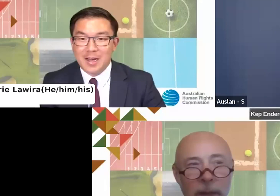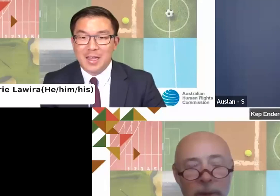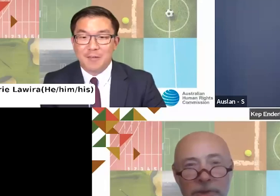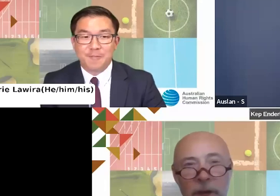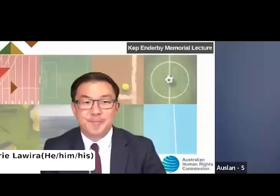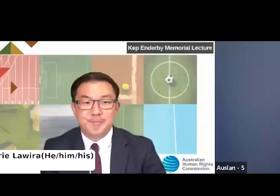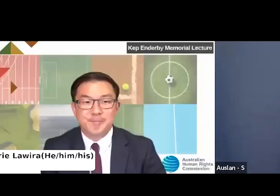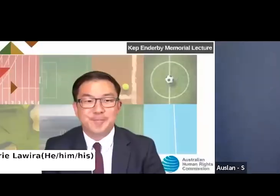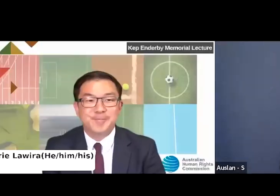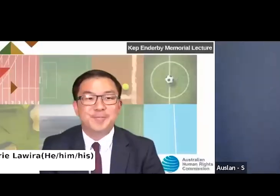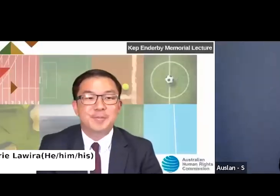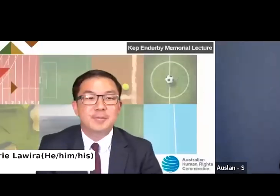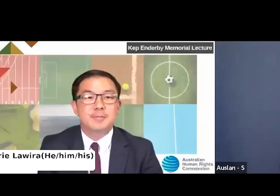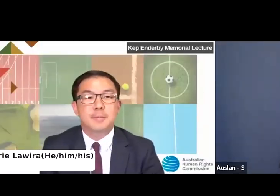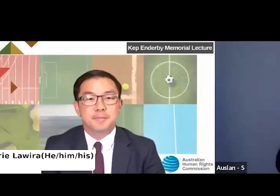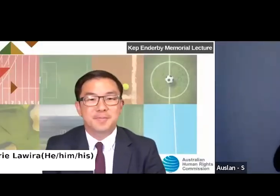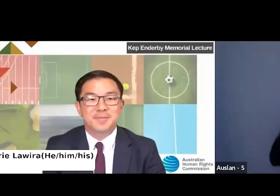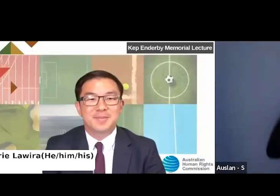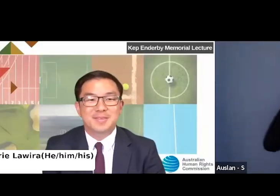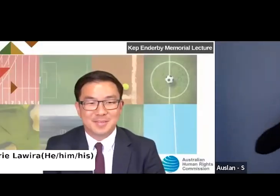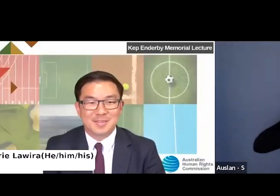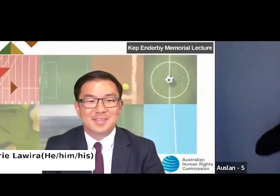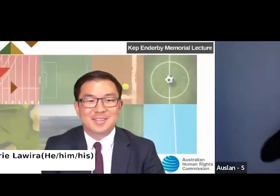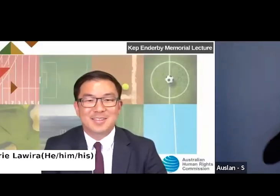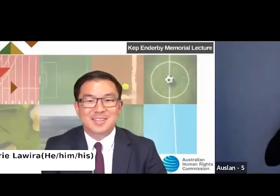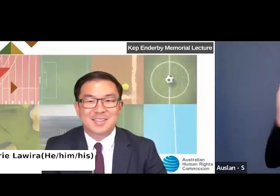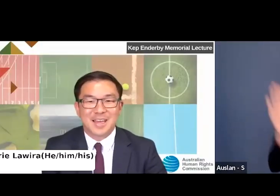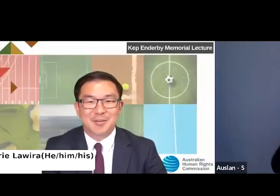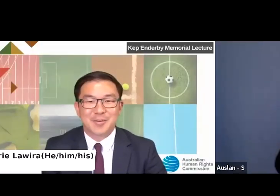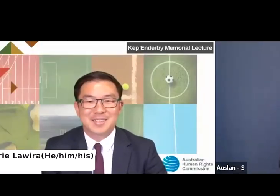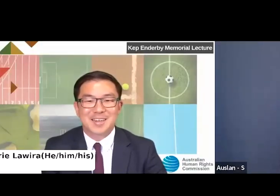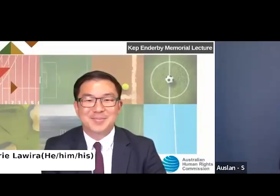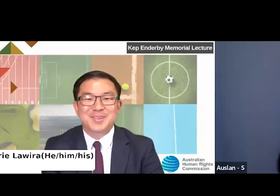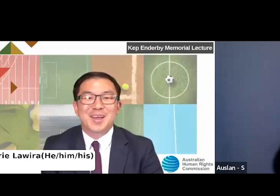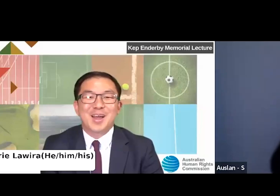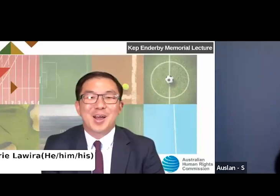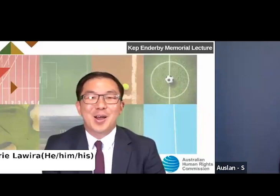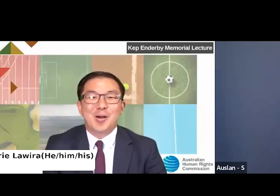My pleasure and we will continue. Thank you very much, everybody. Thank you, Ambassador.